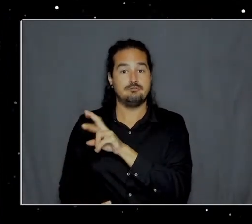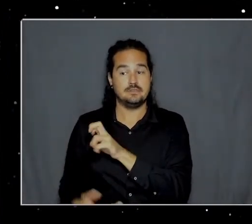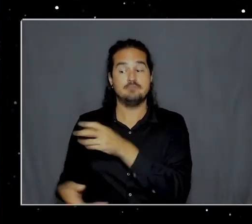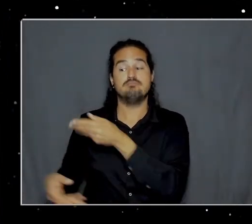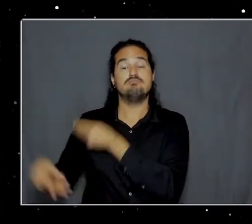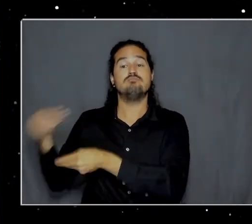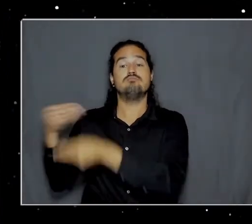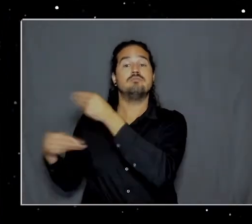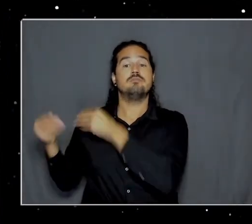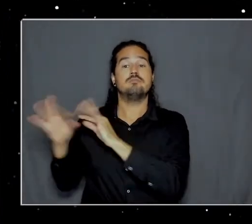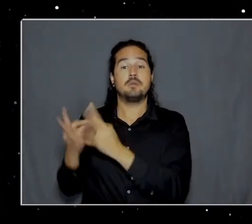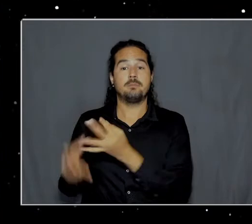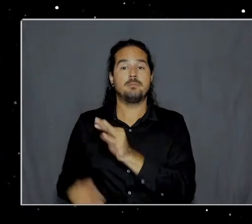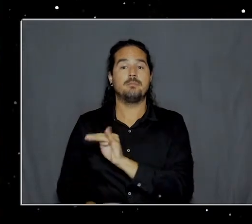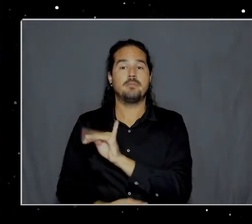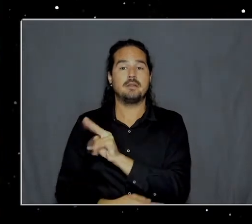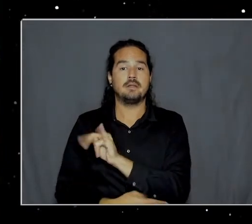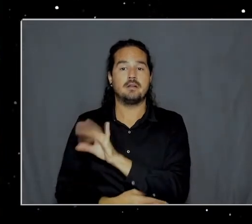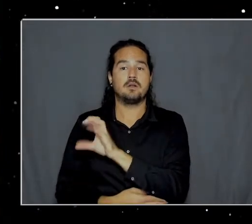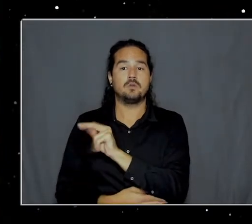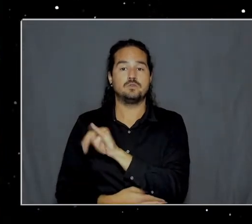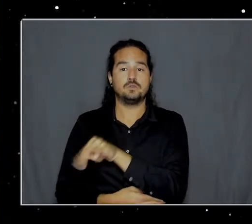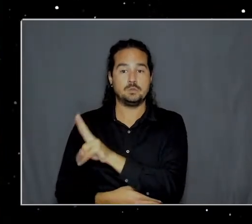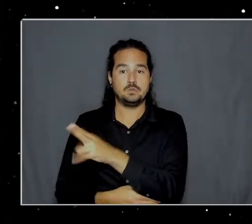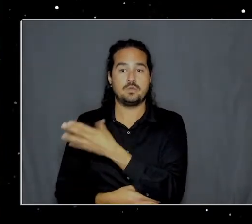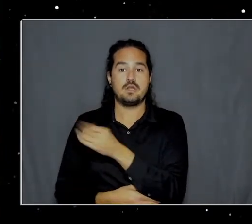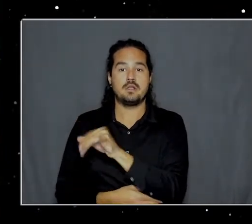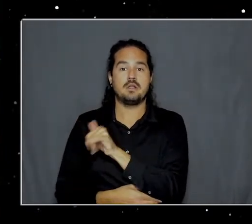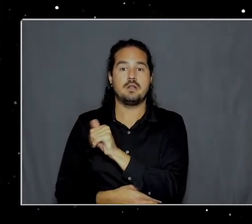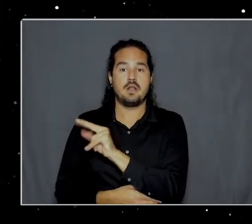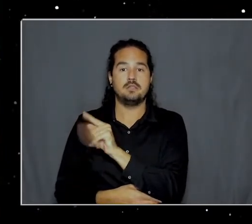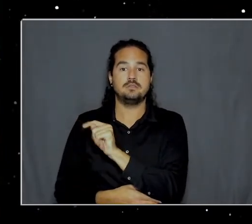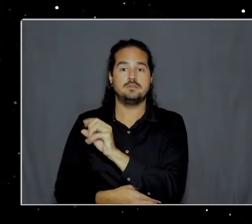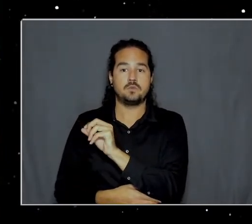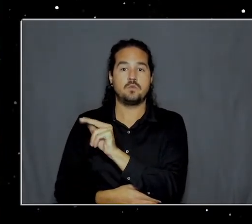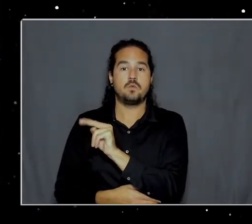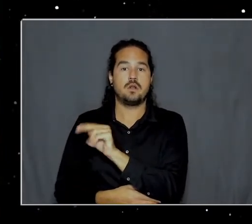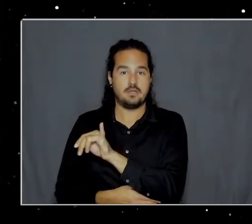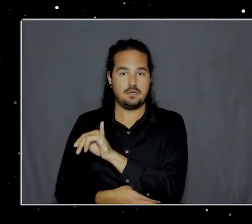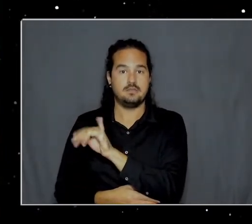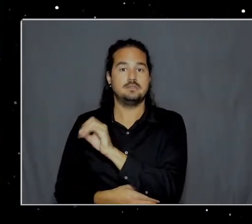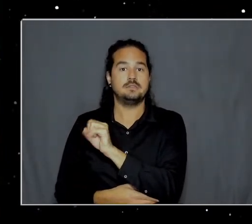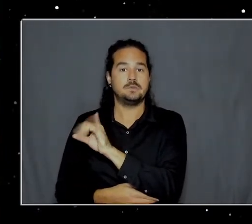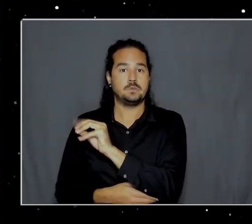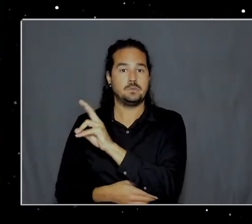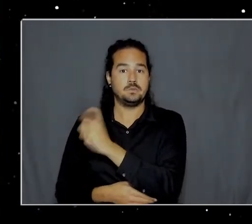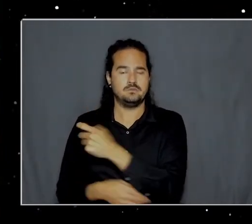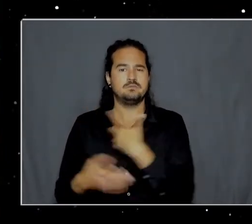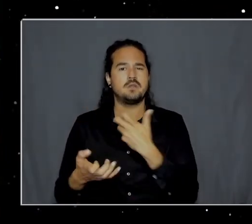DESCENDED MINICONJOU AND YANKTONAI SIOUX. I WOULD LIKE TO OFFER A BEAUTIFUL LAND ACKNOWLEDGEMENT WRITTEN BY A FEW STAFF MEMBERS